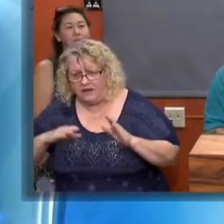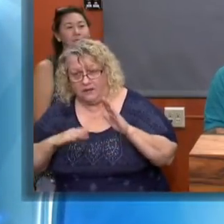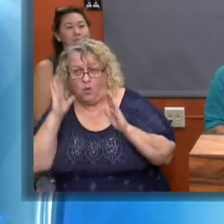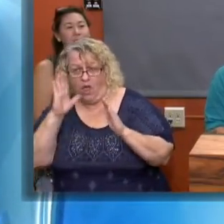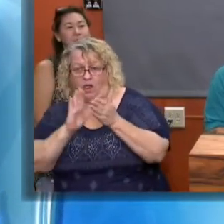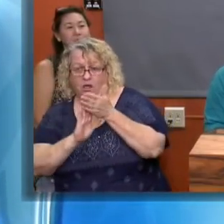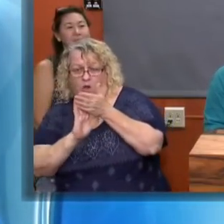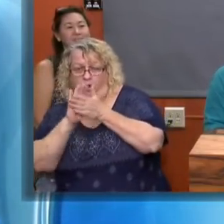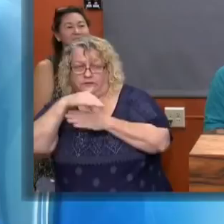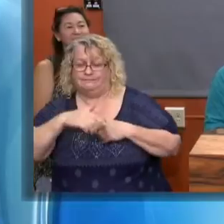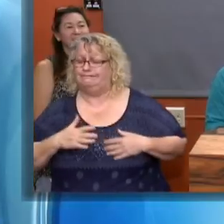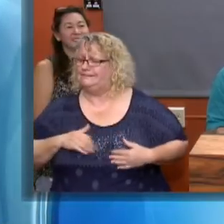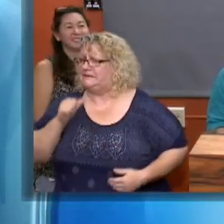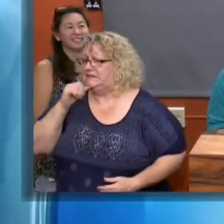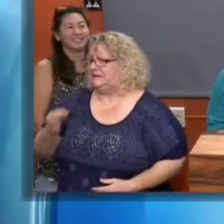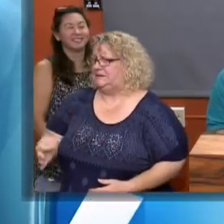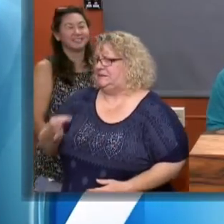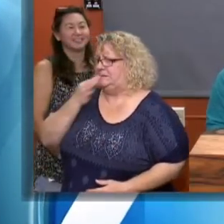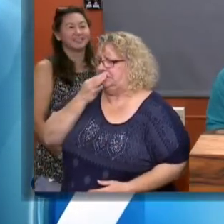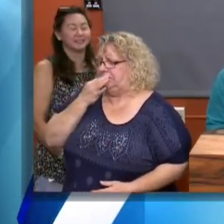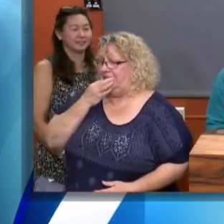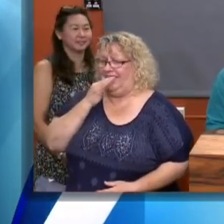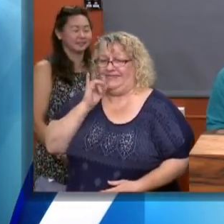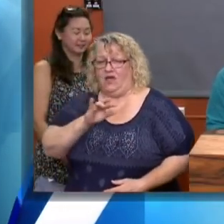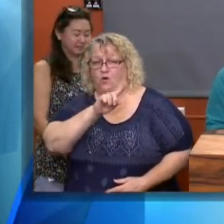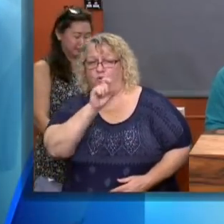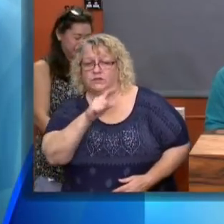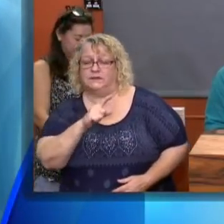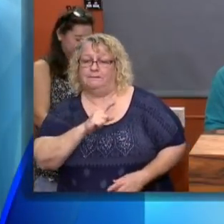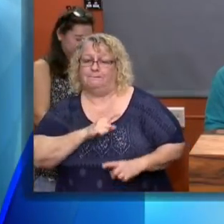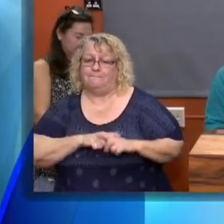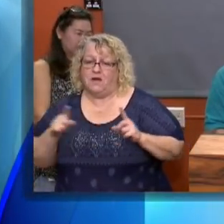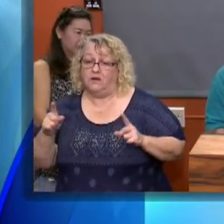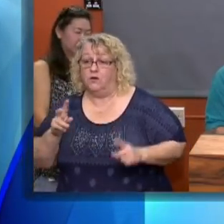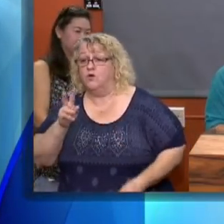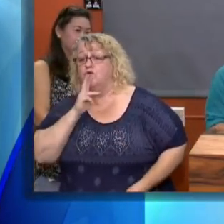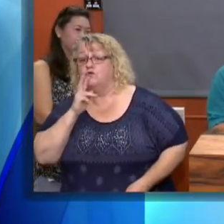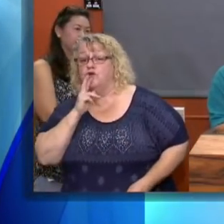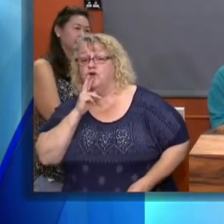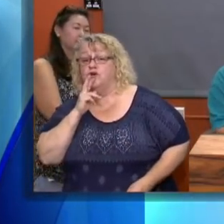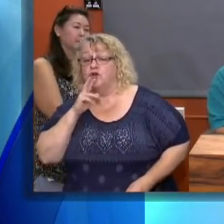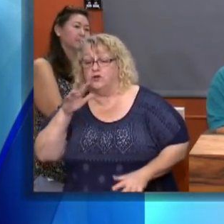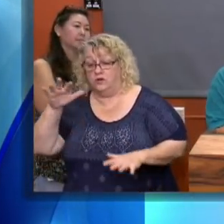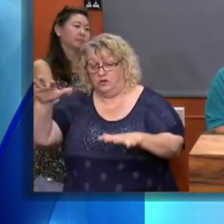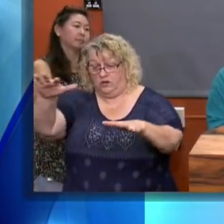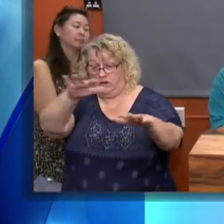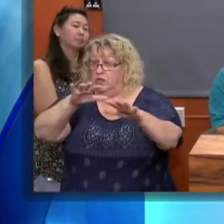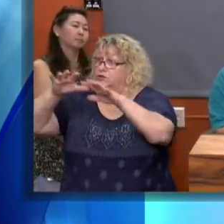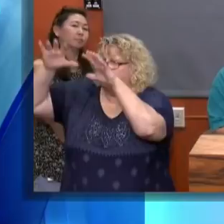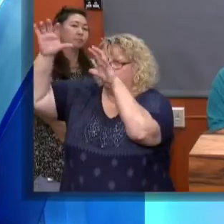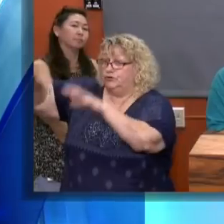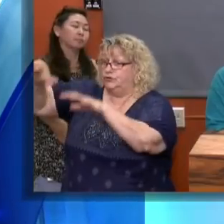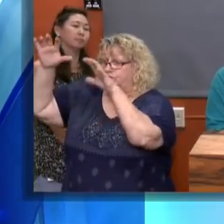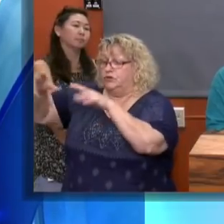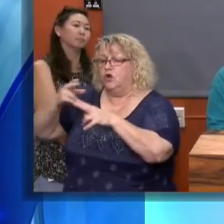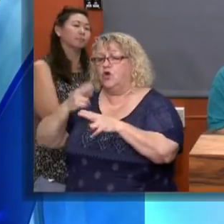RESERVOIR TO THAT DANGER LEVEL? I DON'T, I'M NOT A HYDROLOGIST. I DON'T HAVE AN ANSWER TO THAT QUESTION.